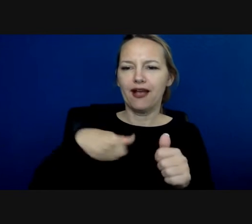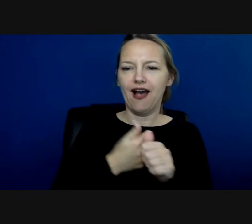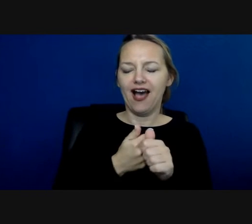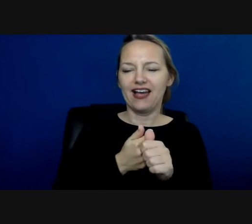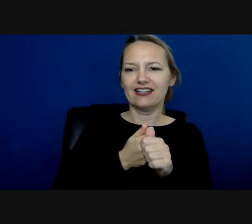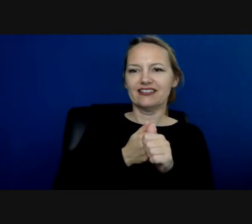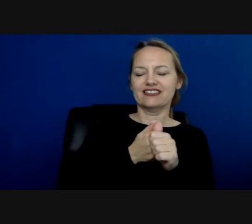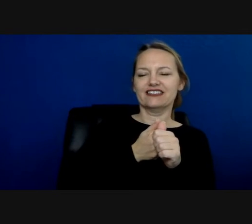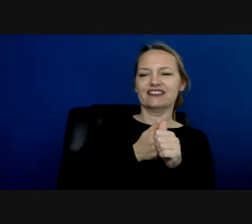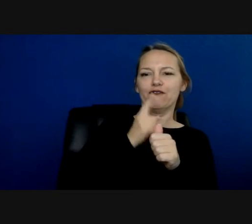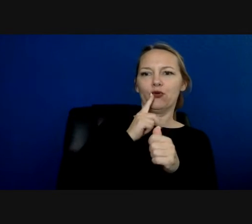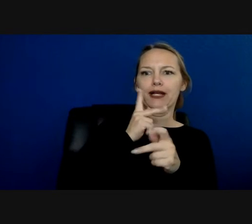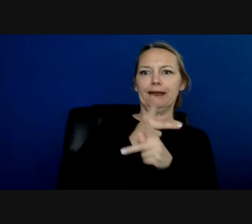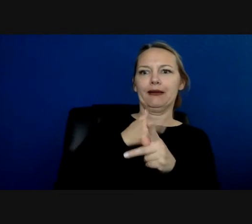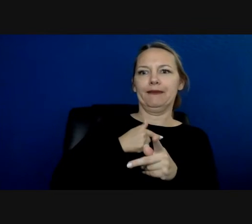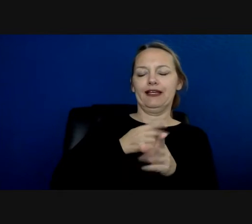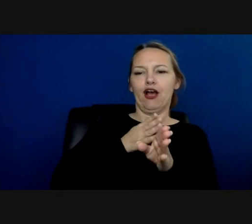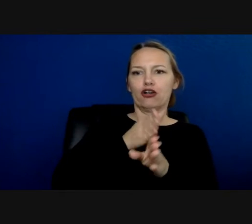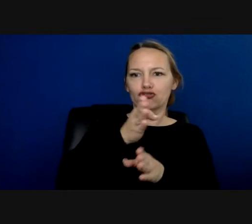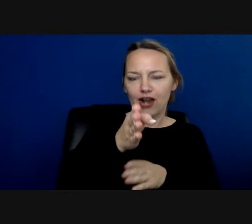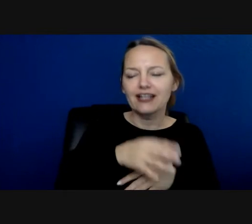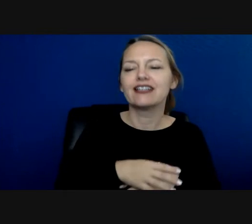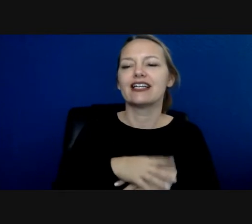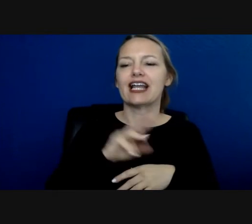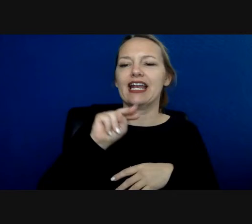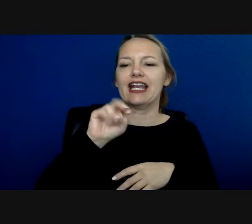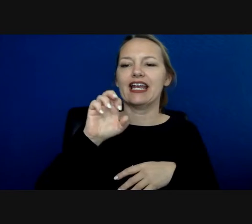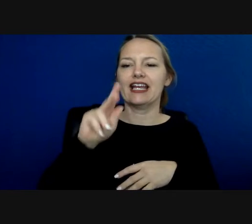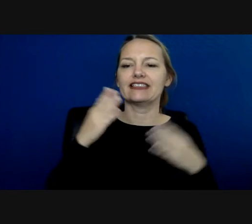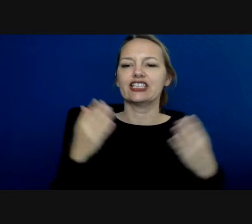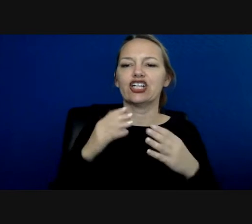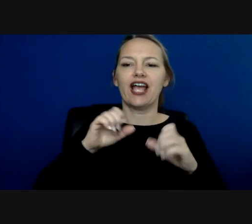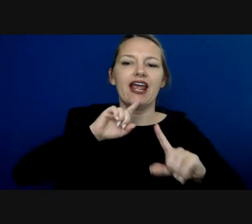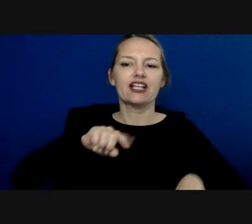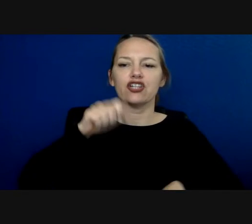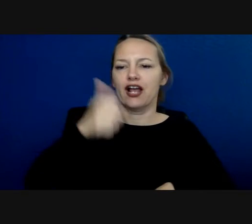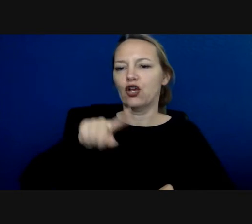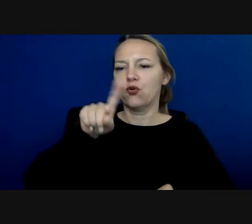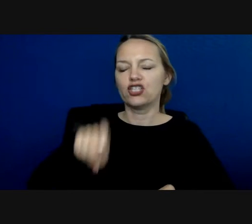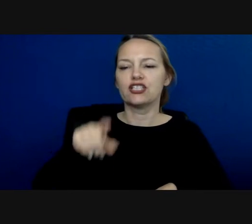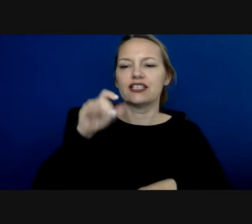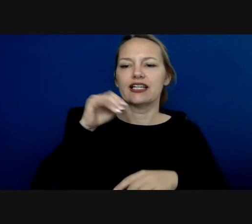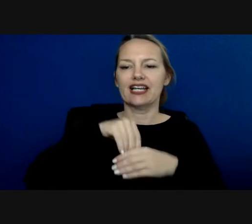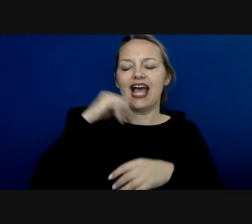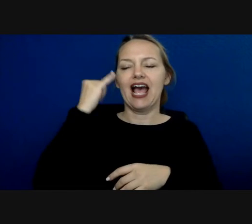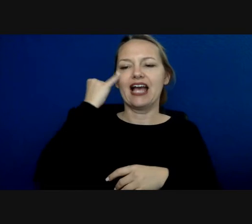Nick is here and can answer any questions in the ideas section in the chat.